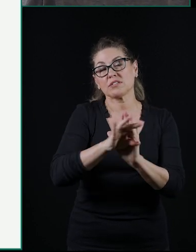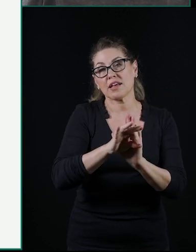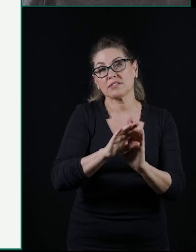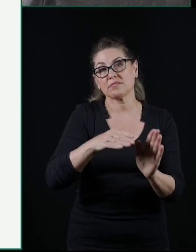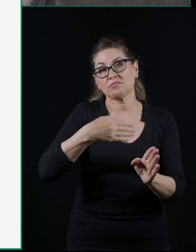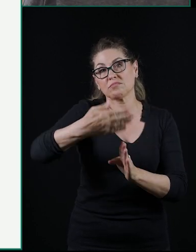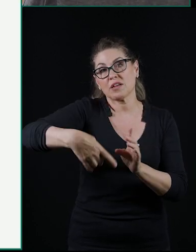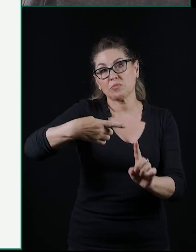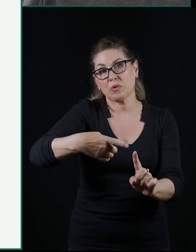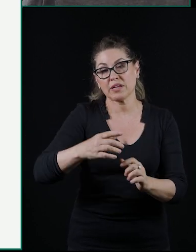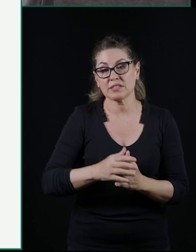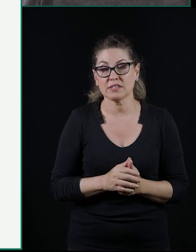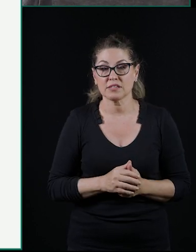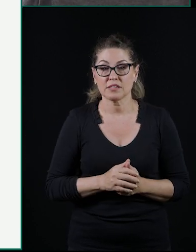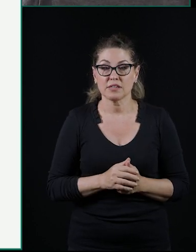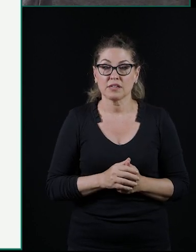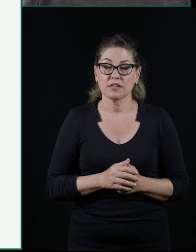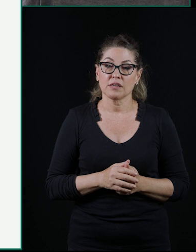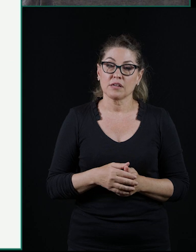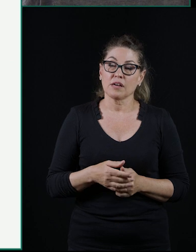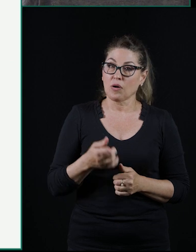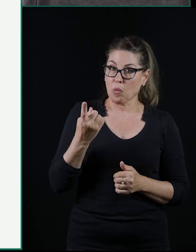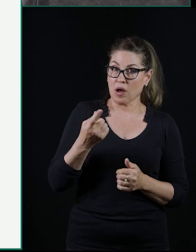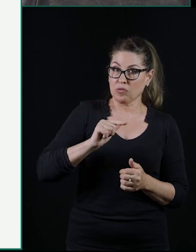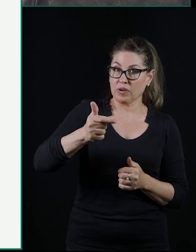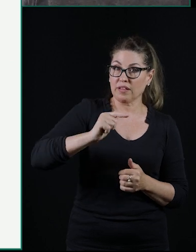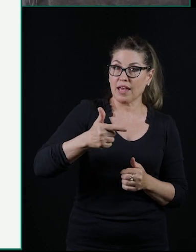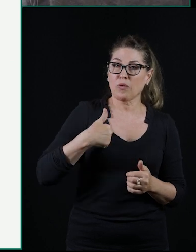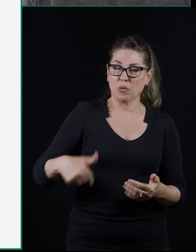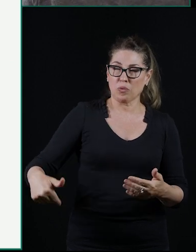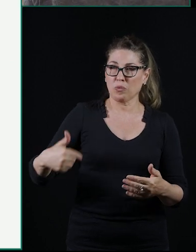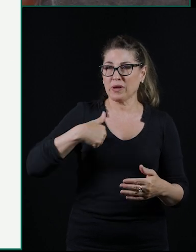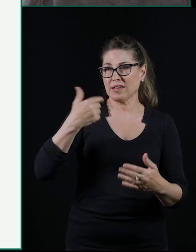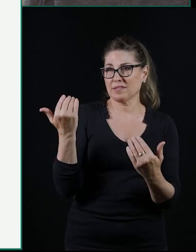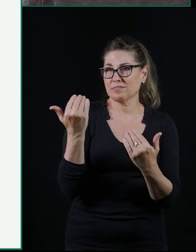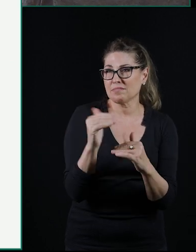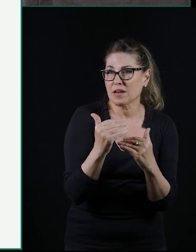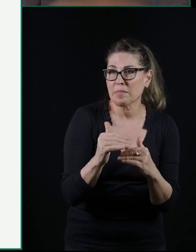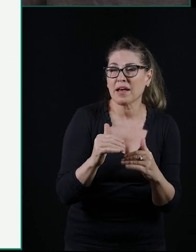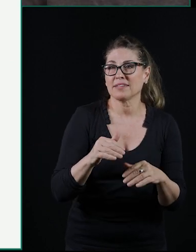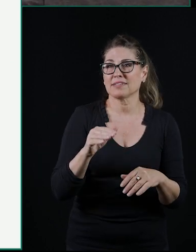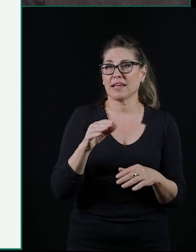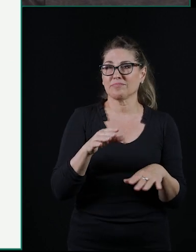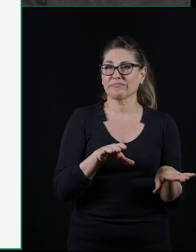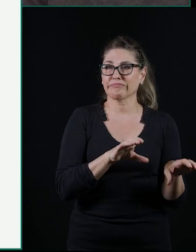One benefit over UDP packet relay is that we've minimized the network bandwidth by sending one message up